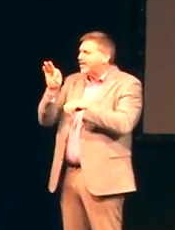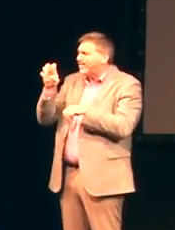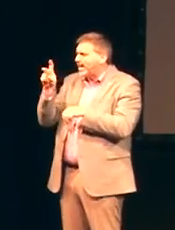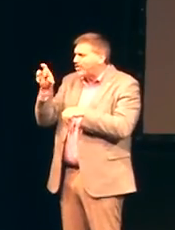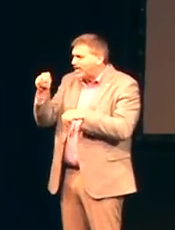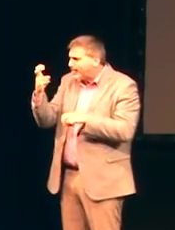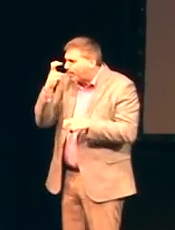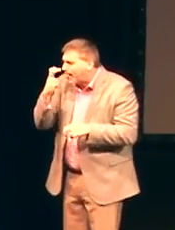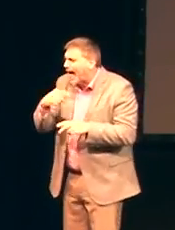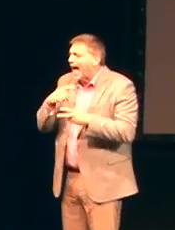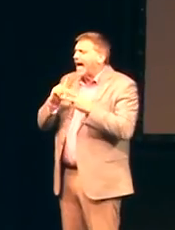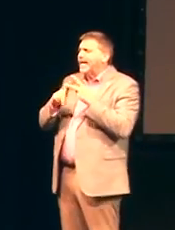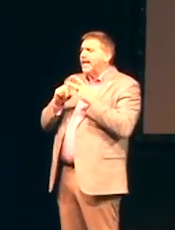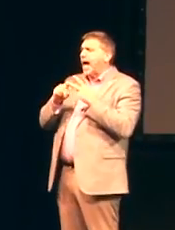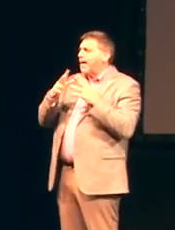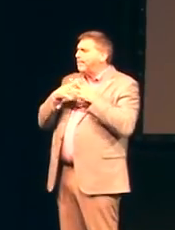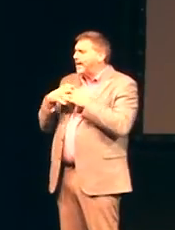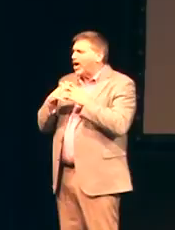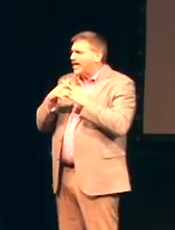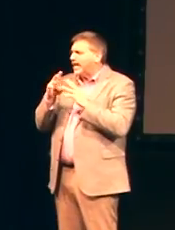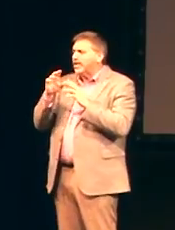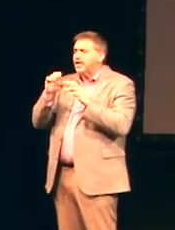like) and national federation for the blinds and